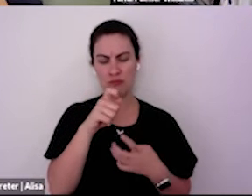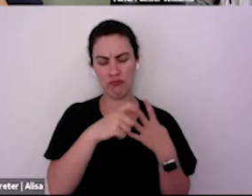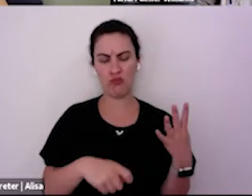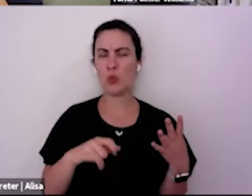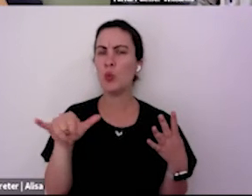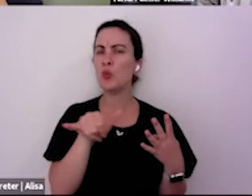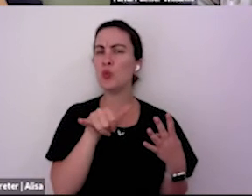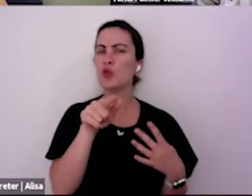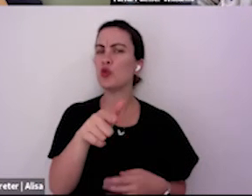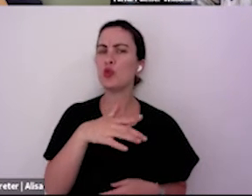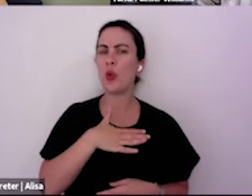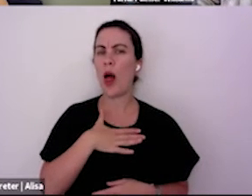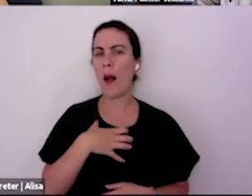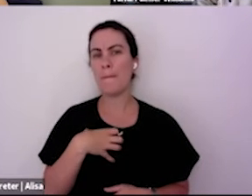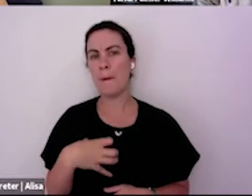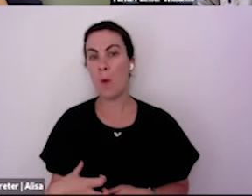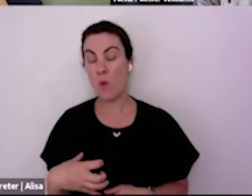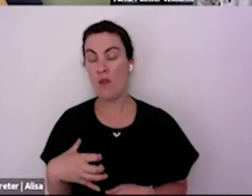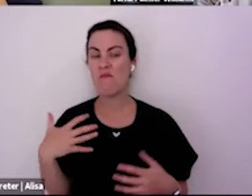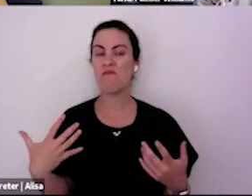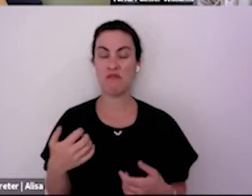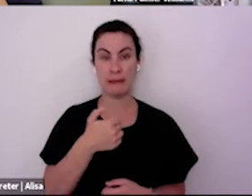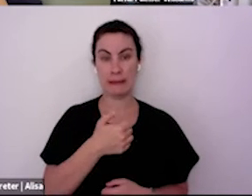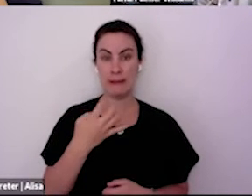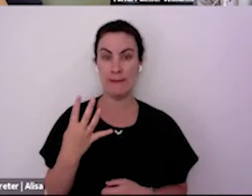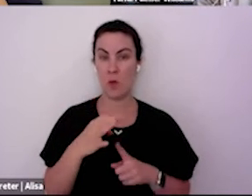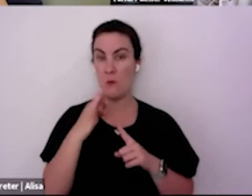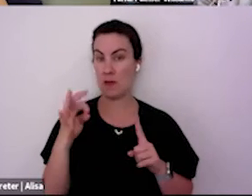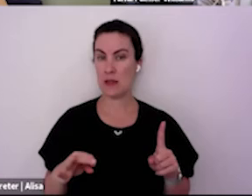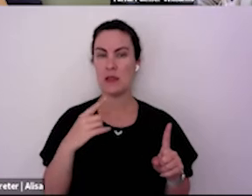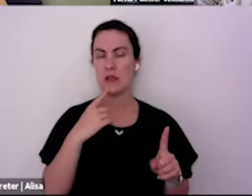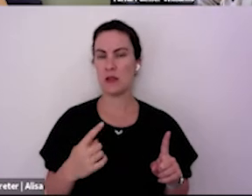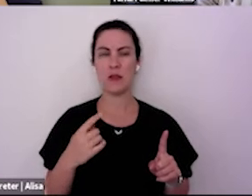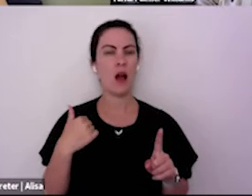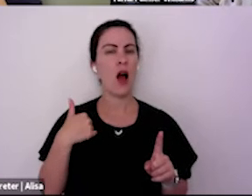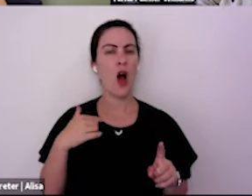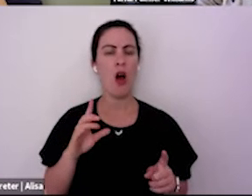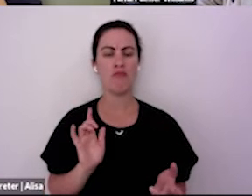to you, 64% said the ability to access the experience on demand to enjoy any time.